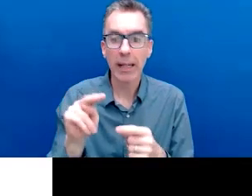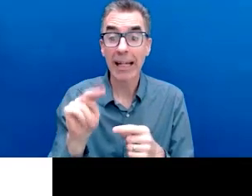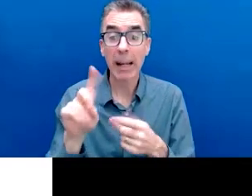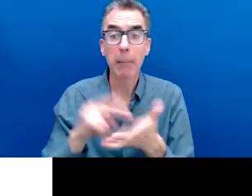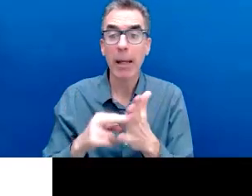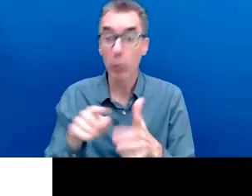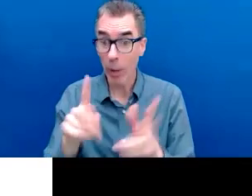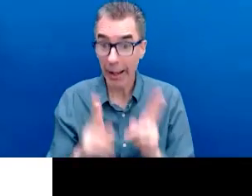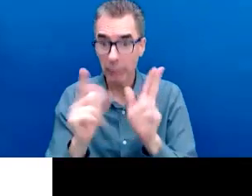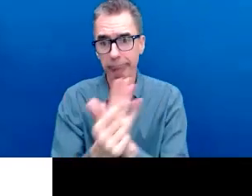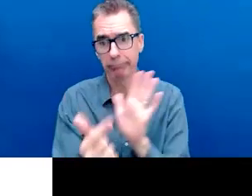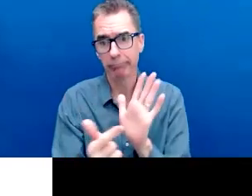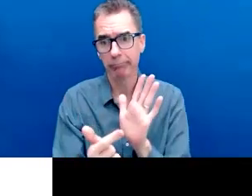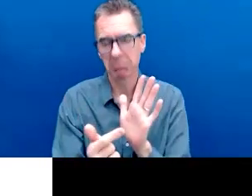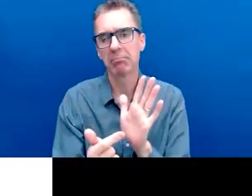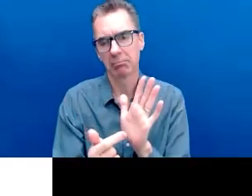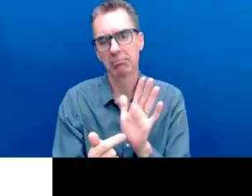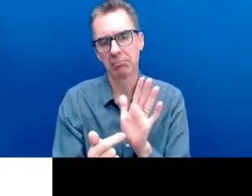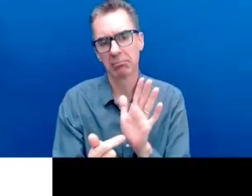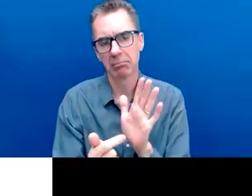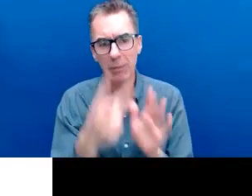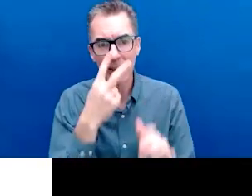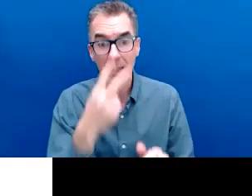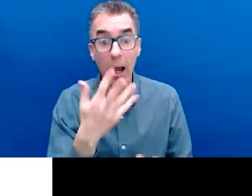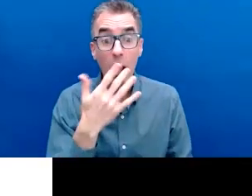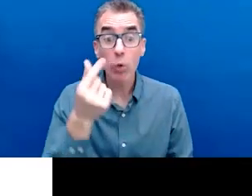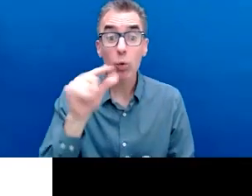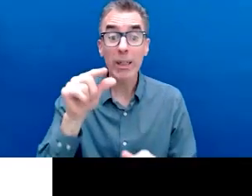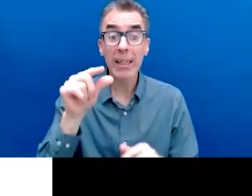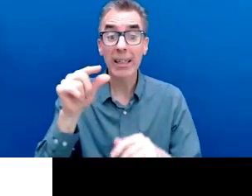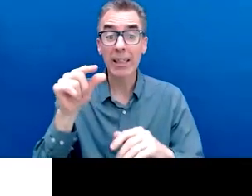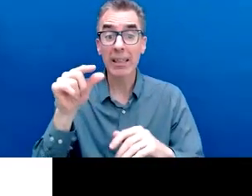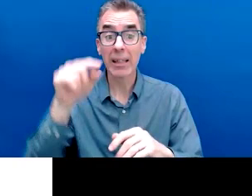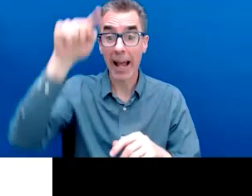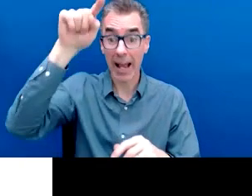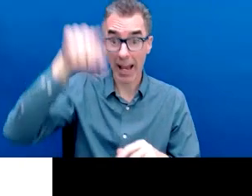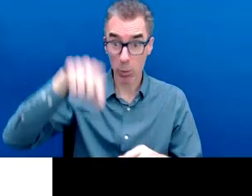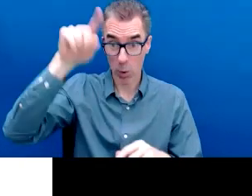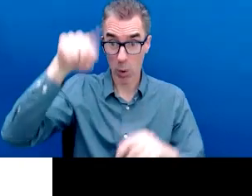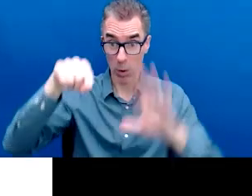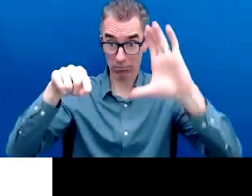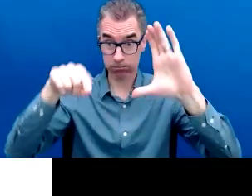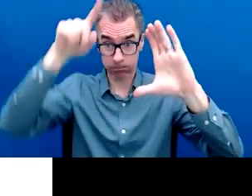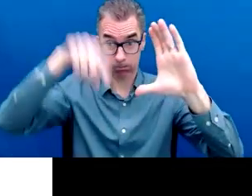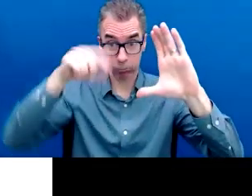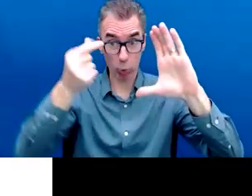So for the most part, all the ones in the green up top, you can take those, you can edit those,